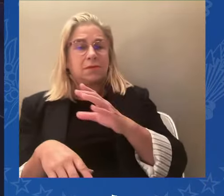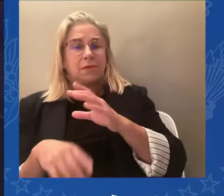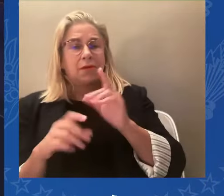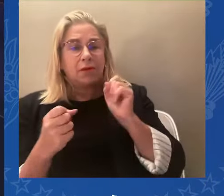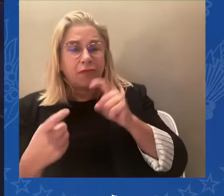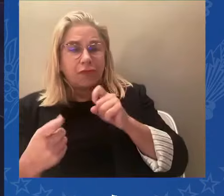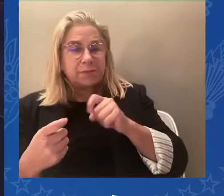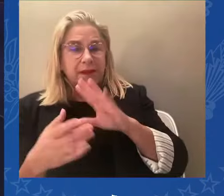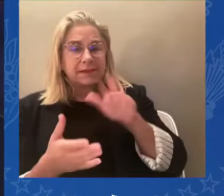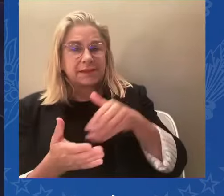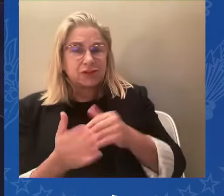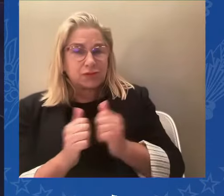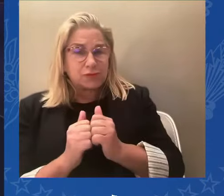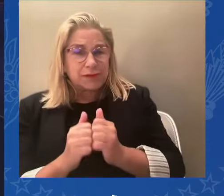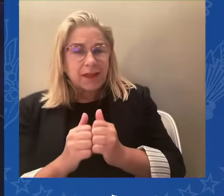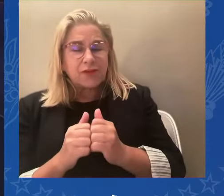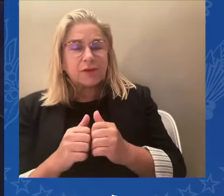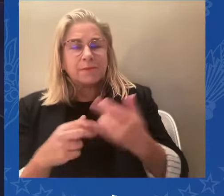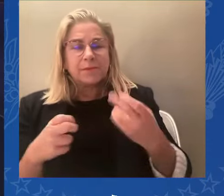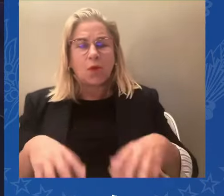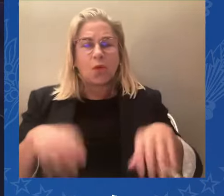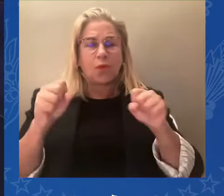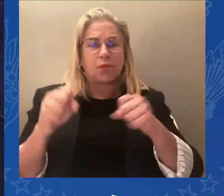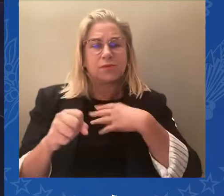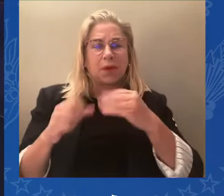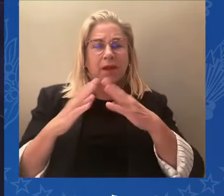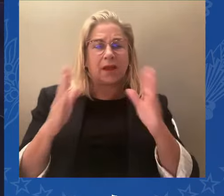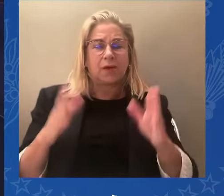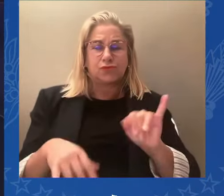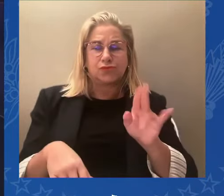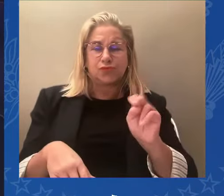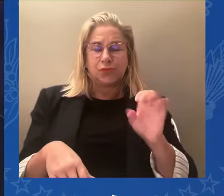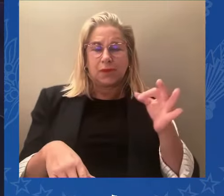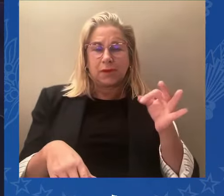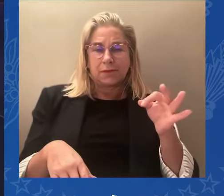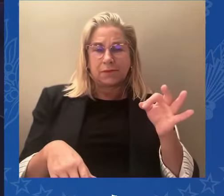the first-ever White House brunch celebration of Black excellence for --